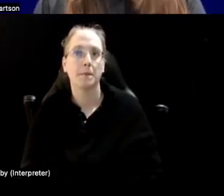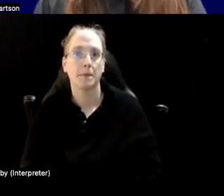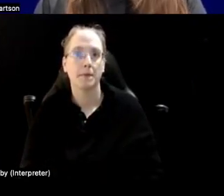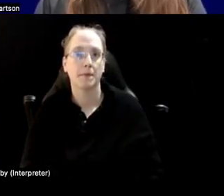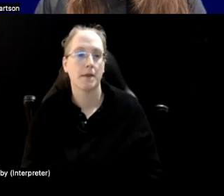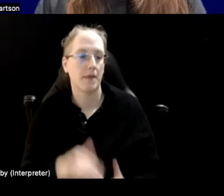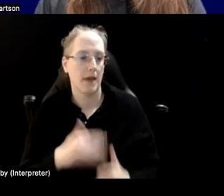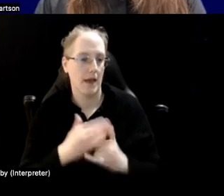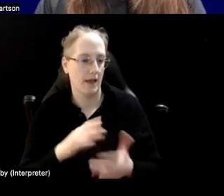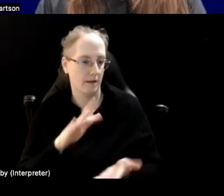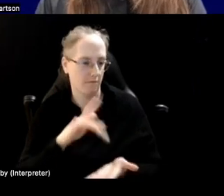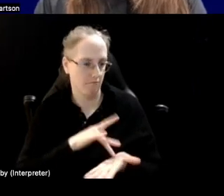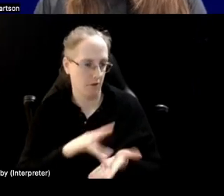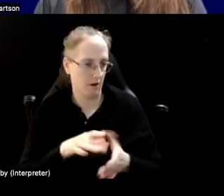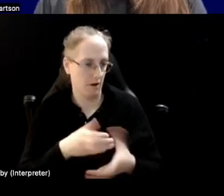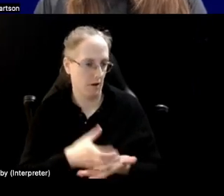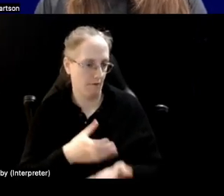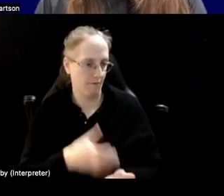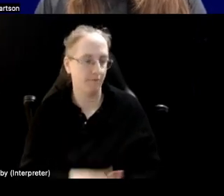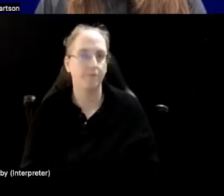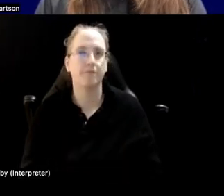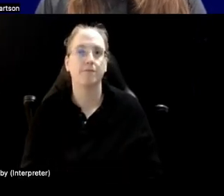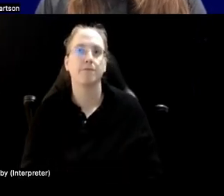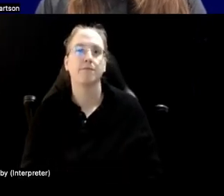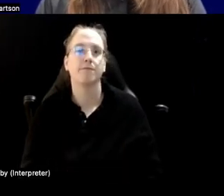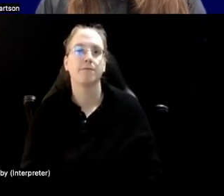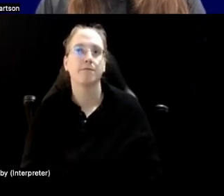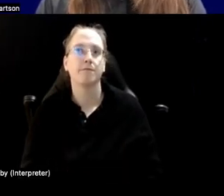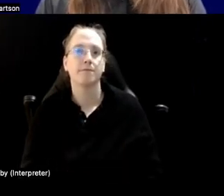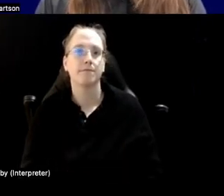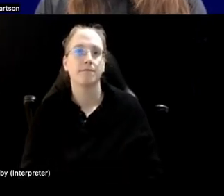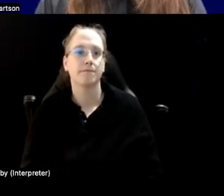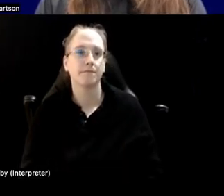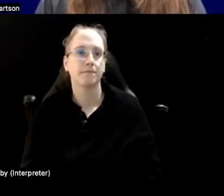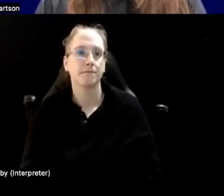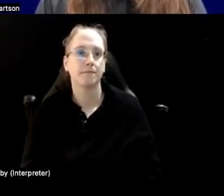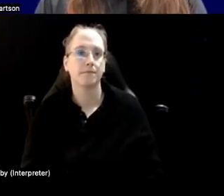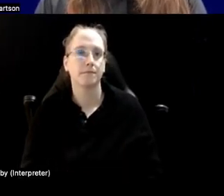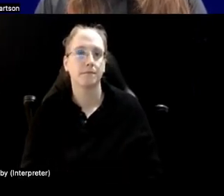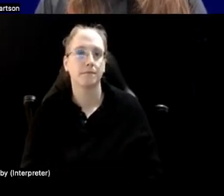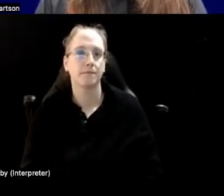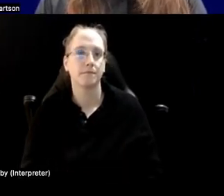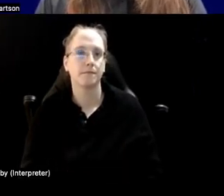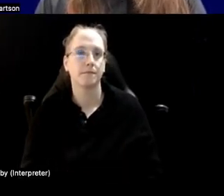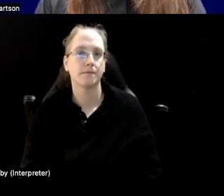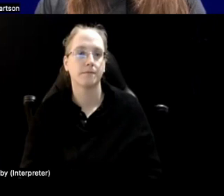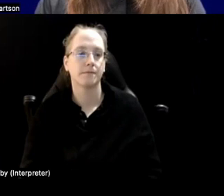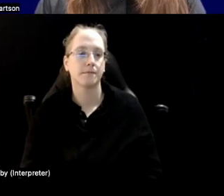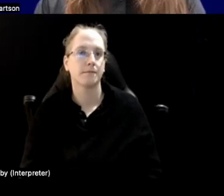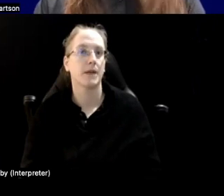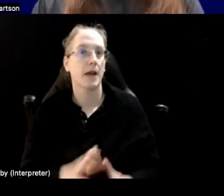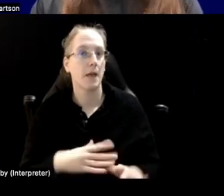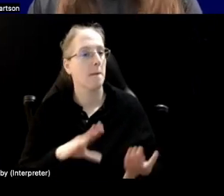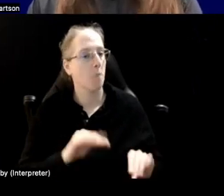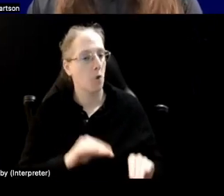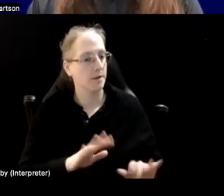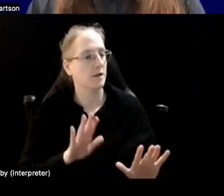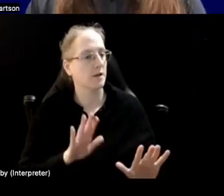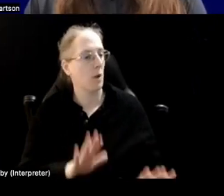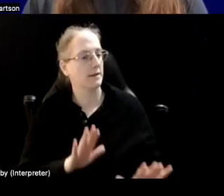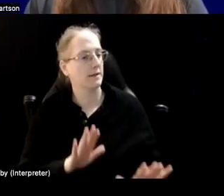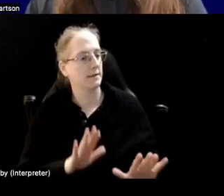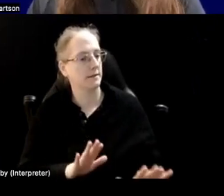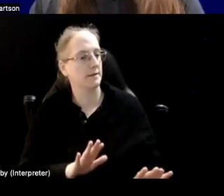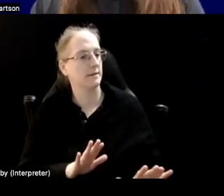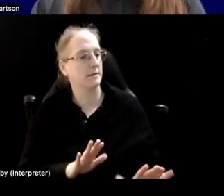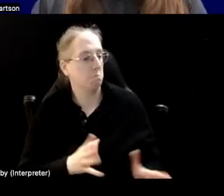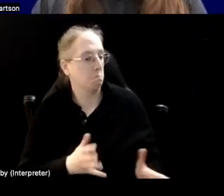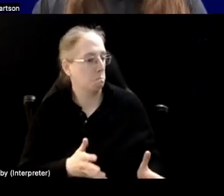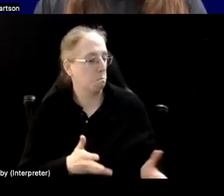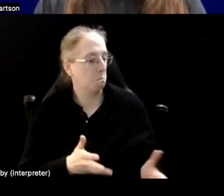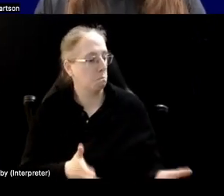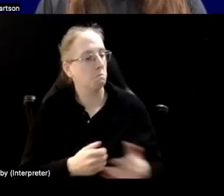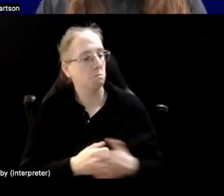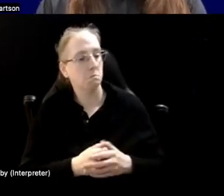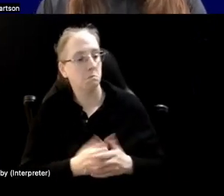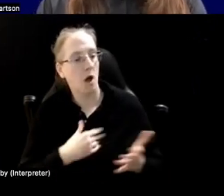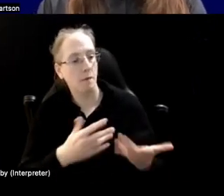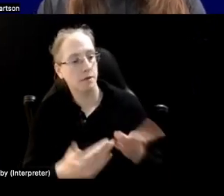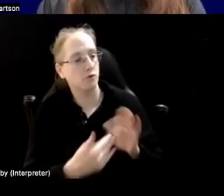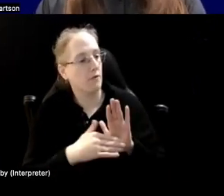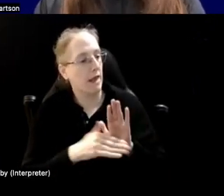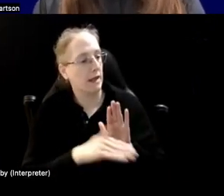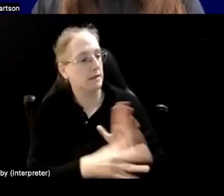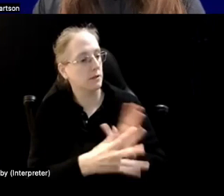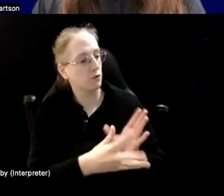cup of coffee. Again that pausing and waiting. I'm just reflecting back and receiving. What